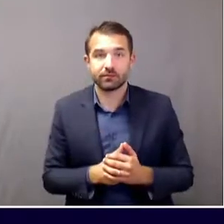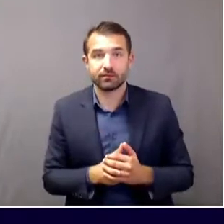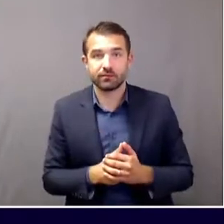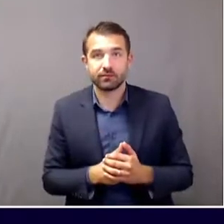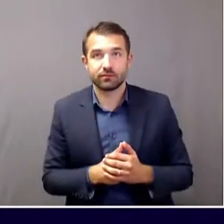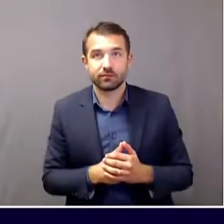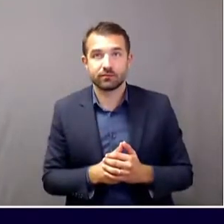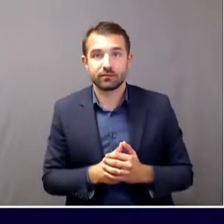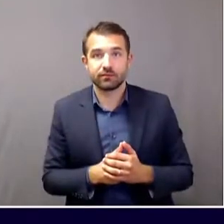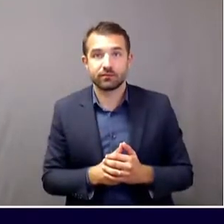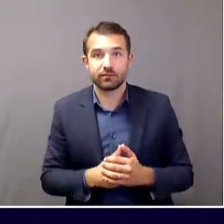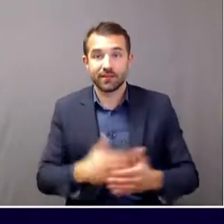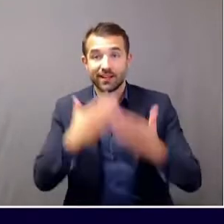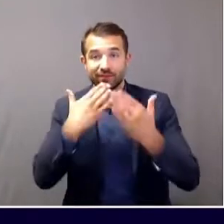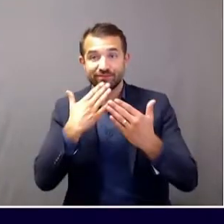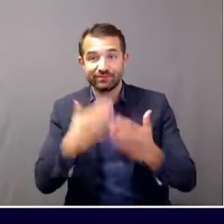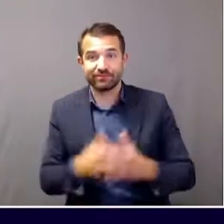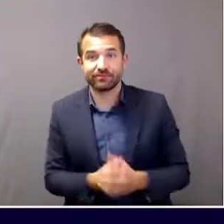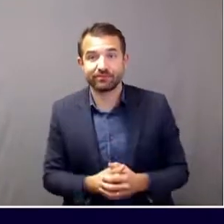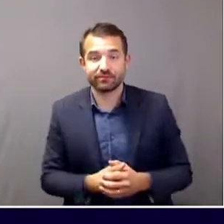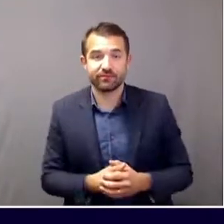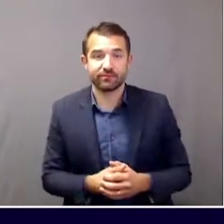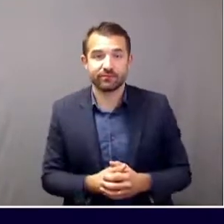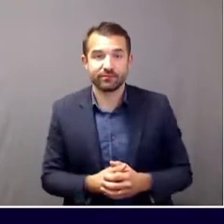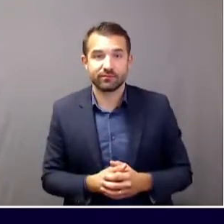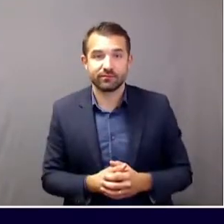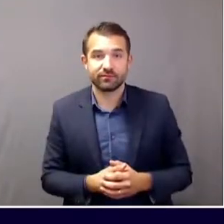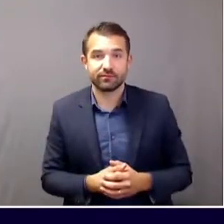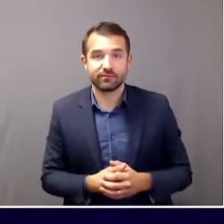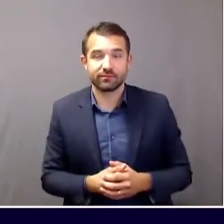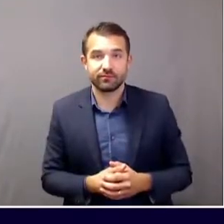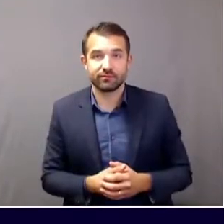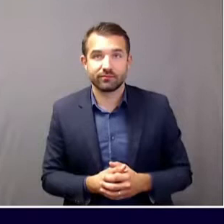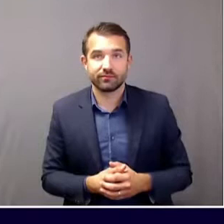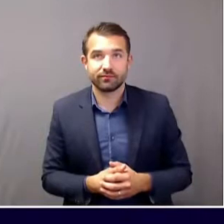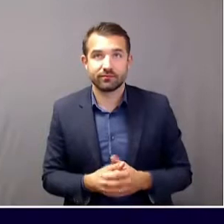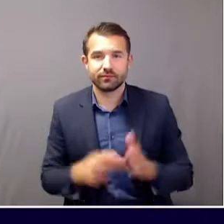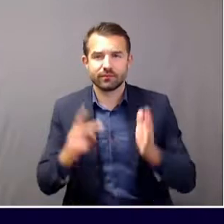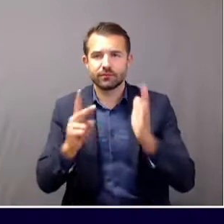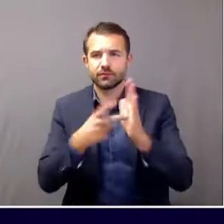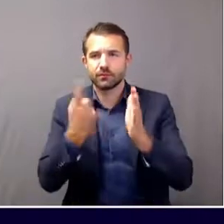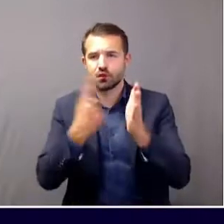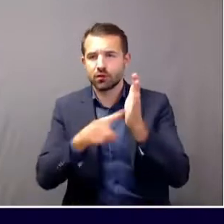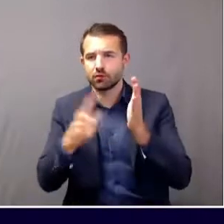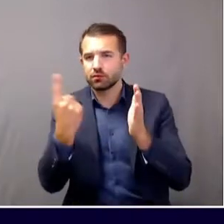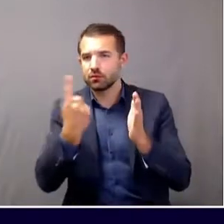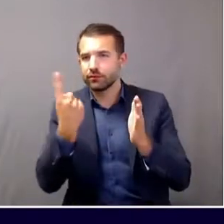thank you very much